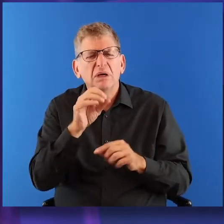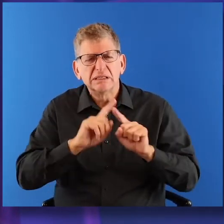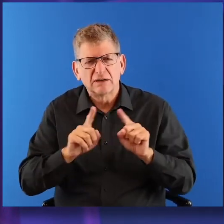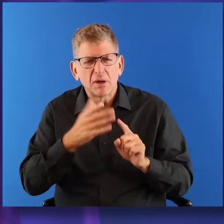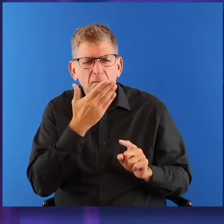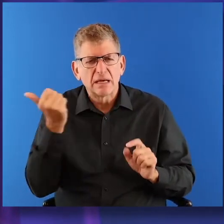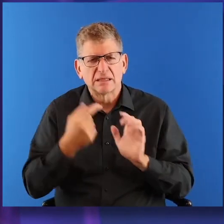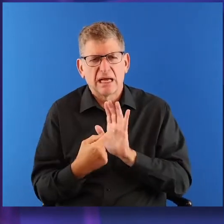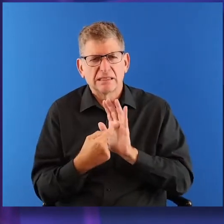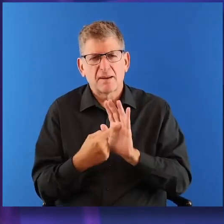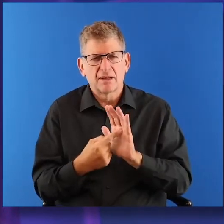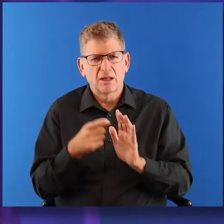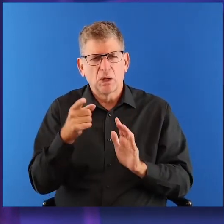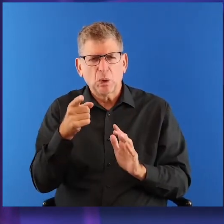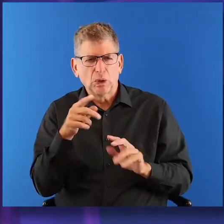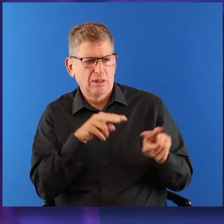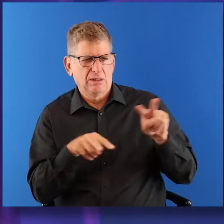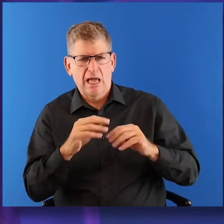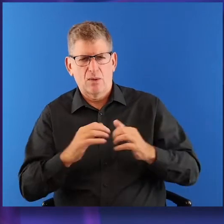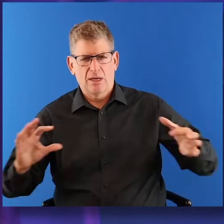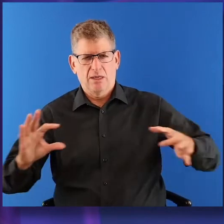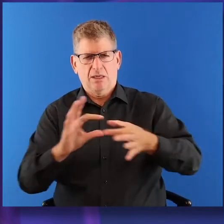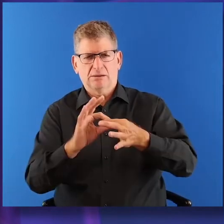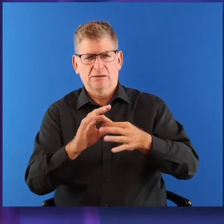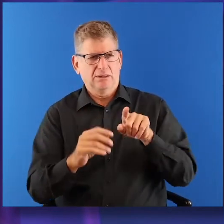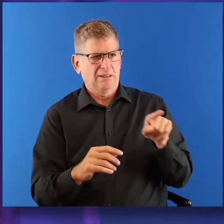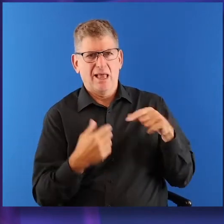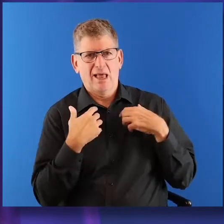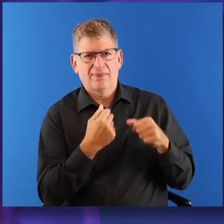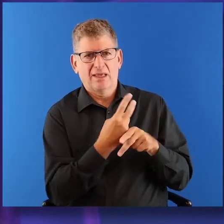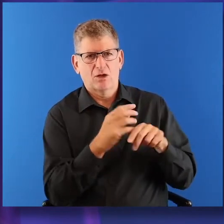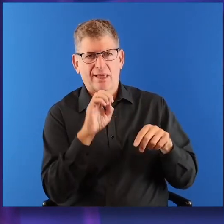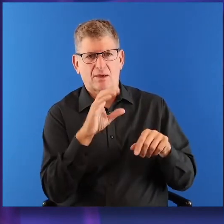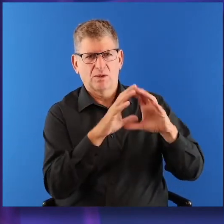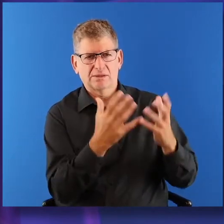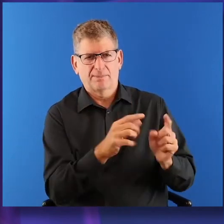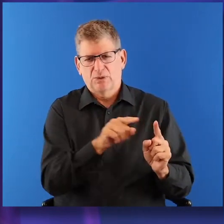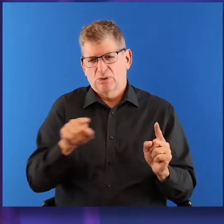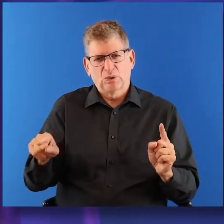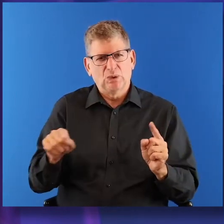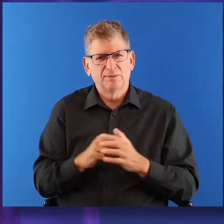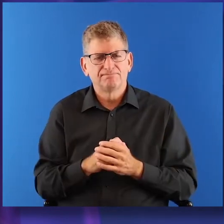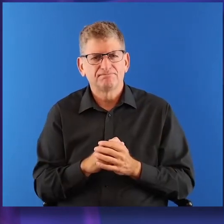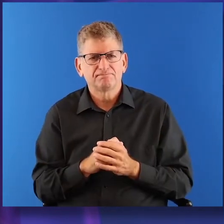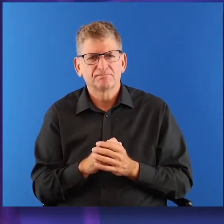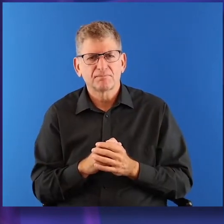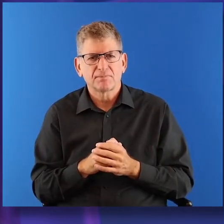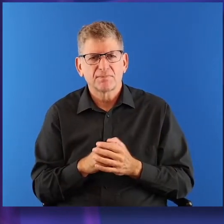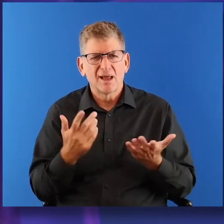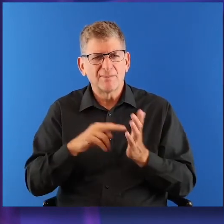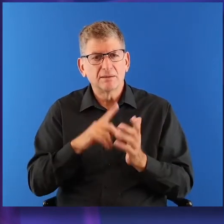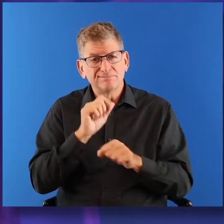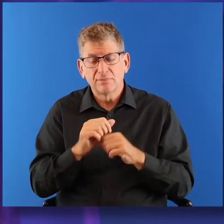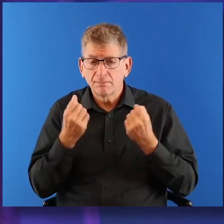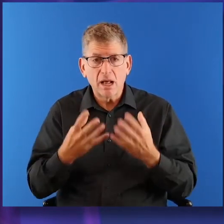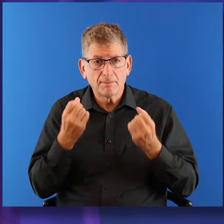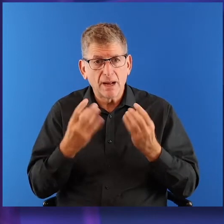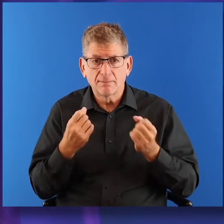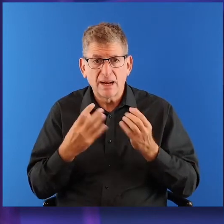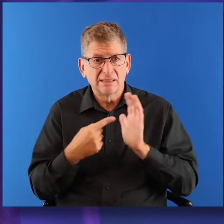the connecting of that healthcare ecosystem? I mean, they're literally been countless examples all across this pandemic.